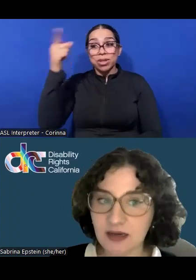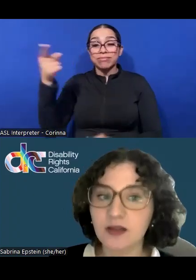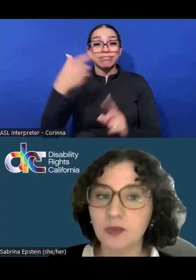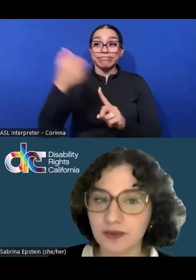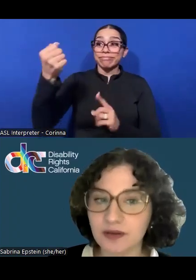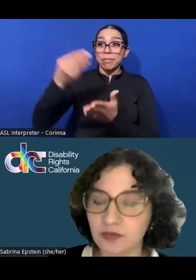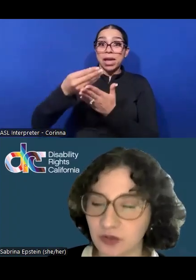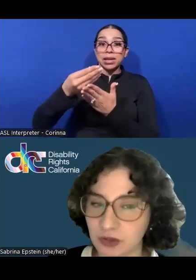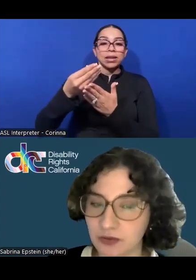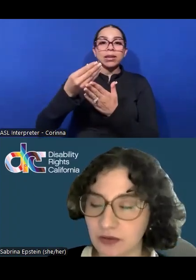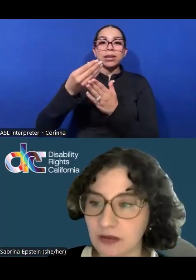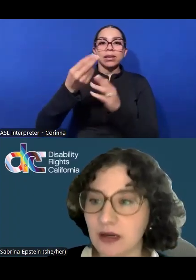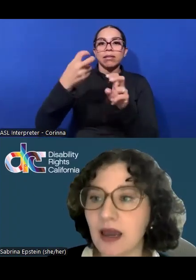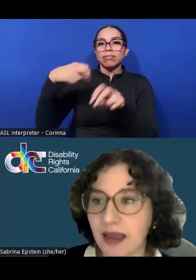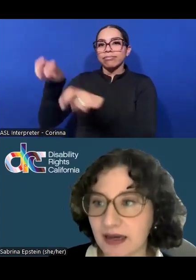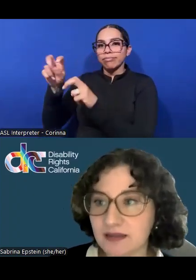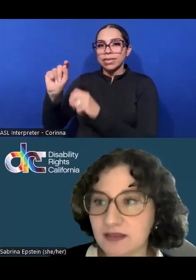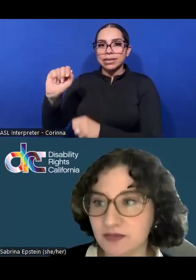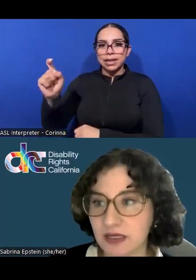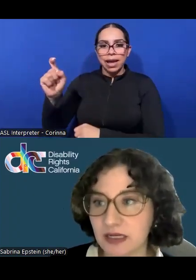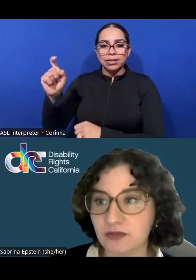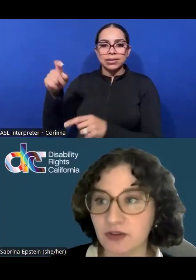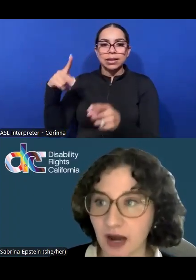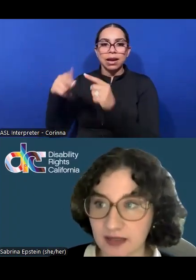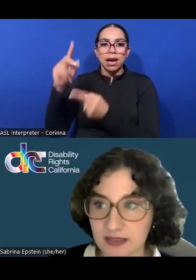and the wealthiest few, and the funding for ICE.